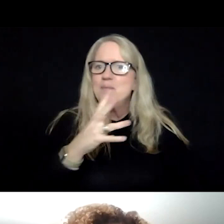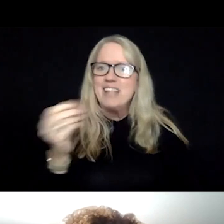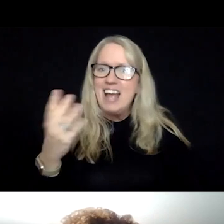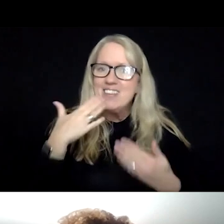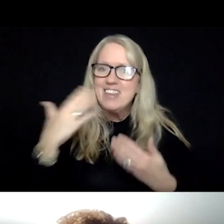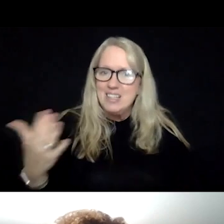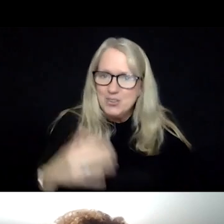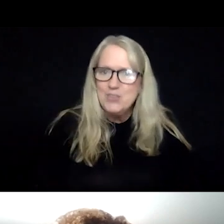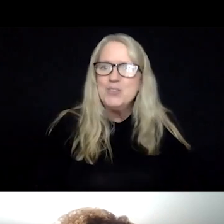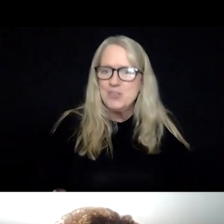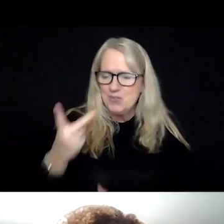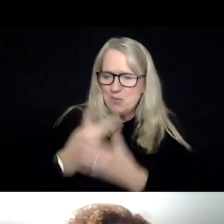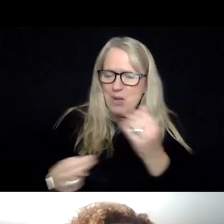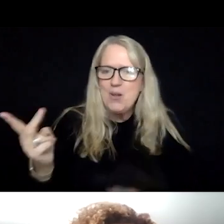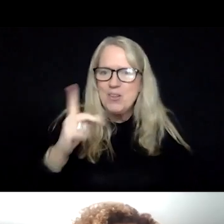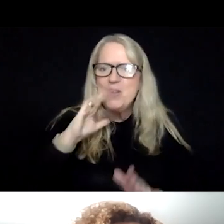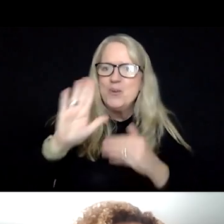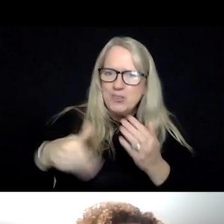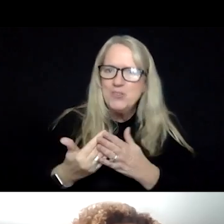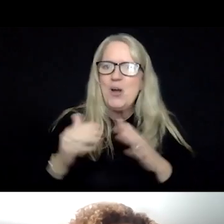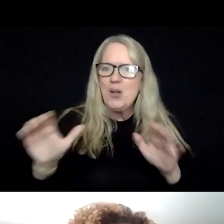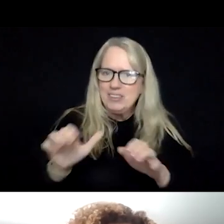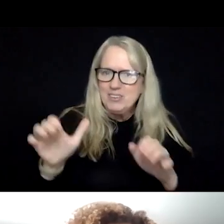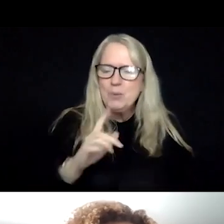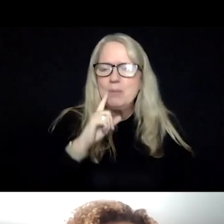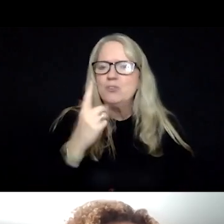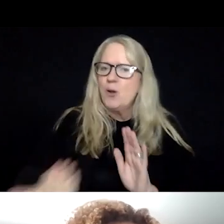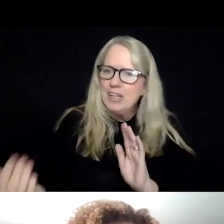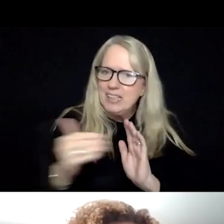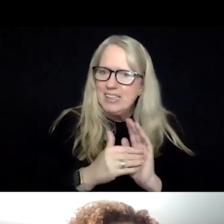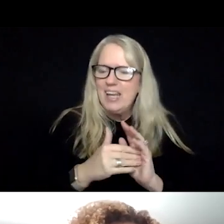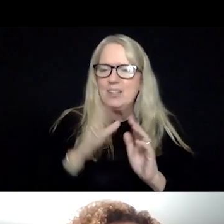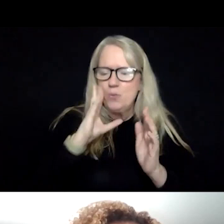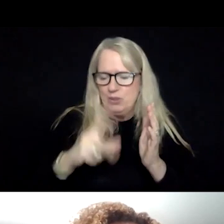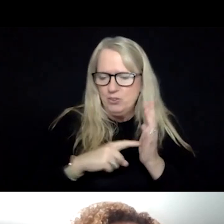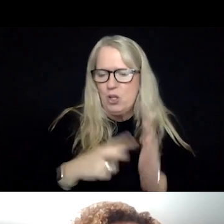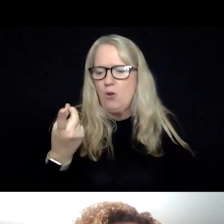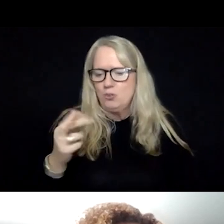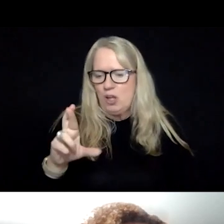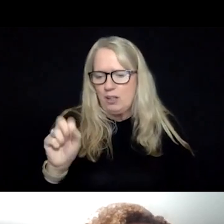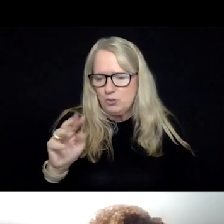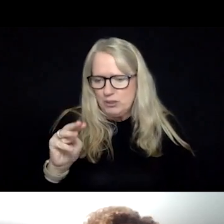NASMHPD FOR ALL OF THE WORK THAT YOU ARE DOING. JUST TO SAY THAT